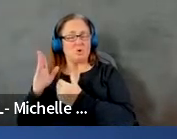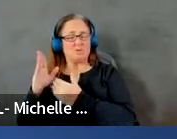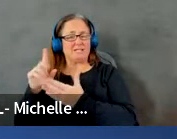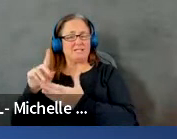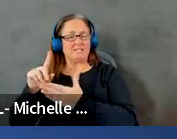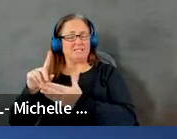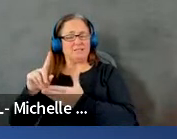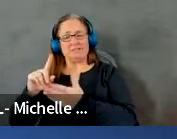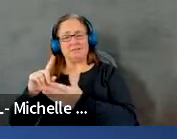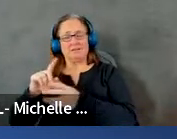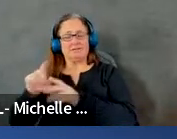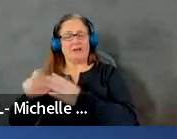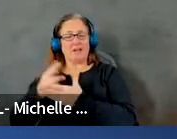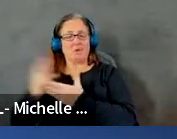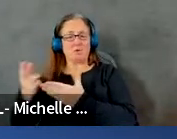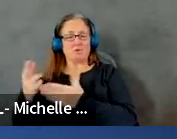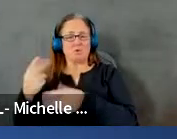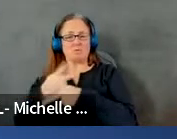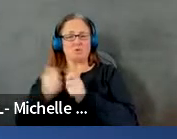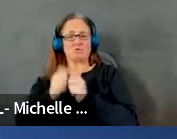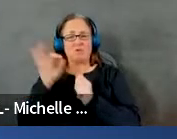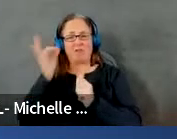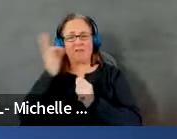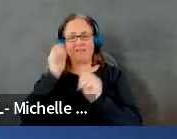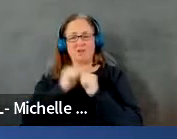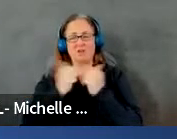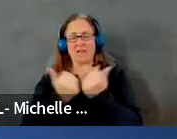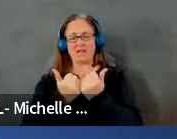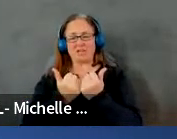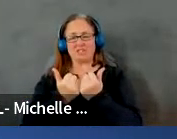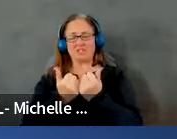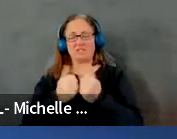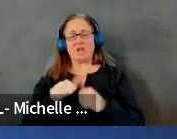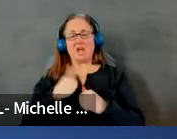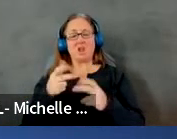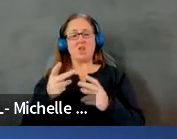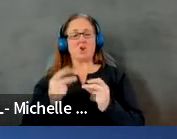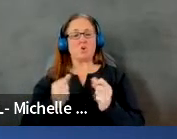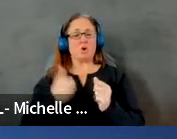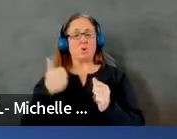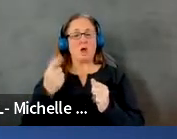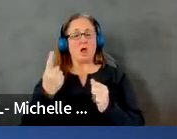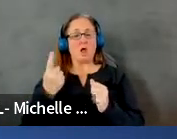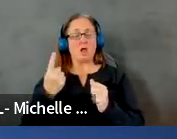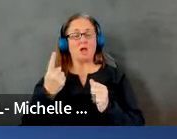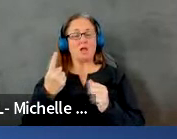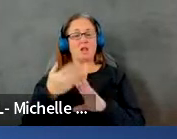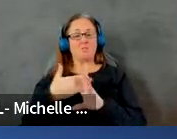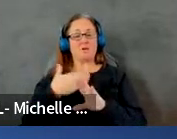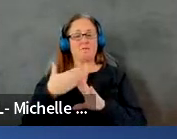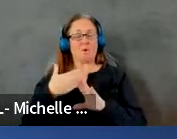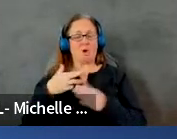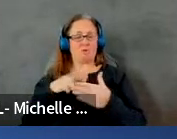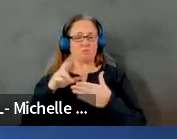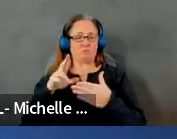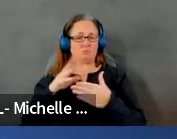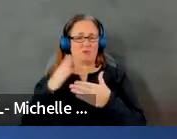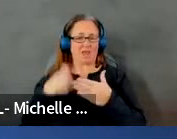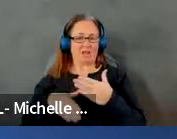that are produced by the federal agency. Another quick one to hopefully round this out,